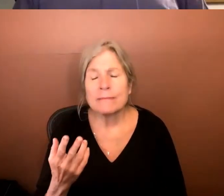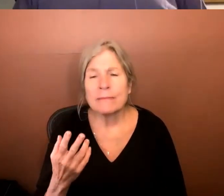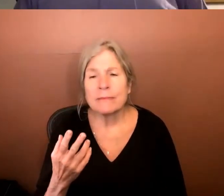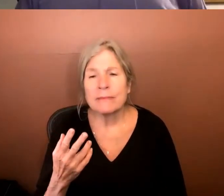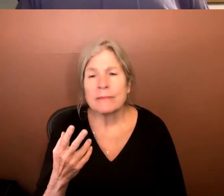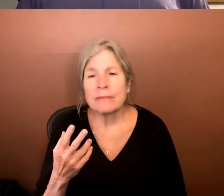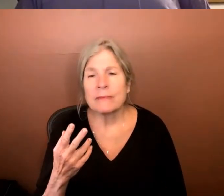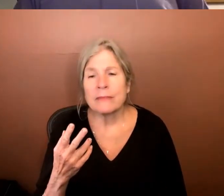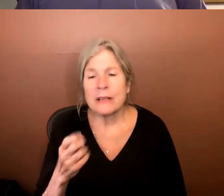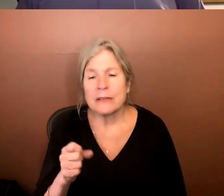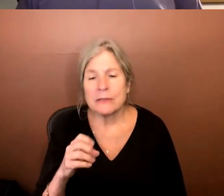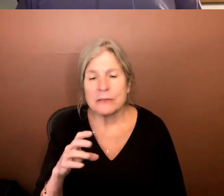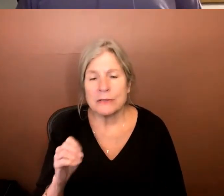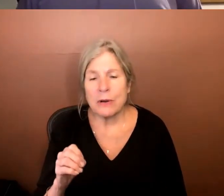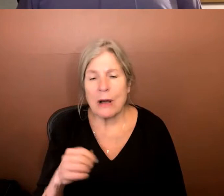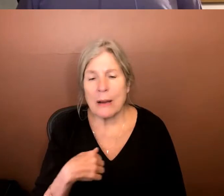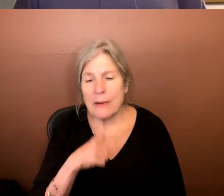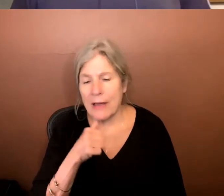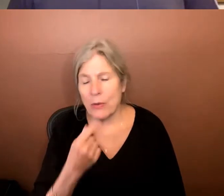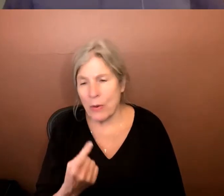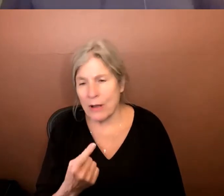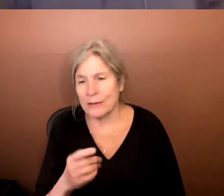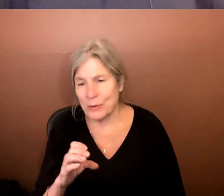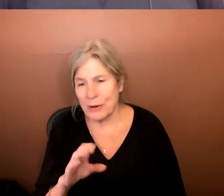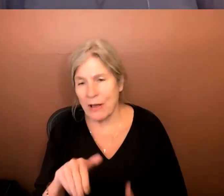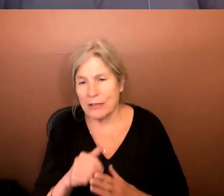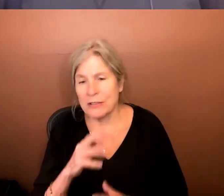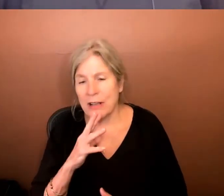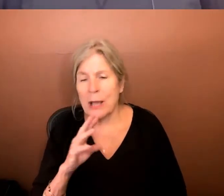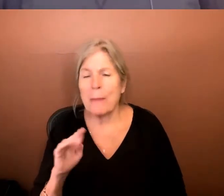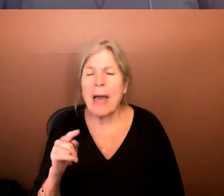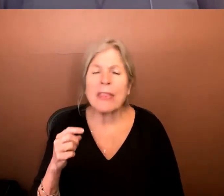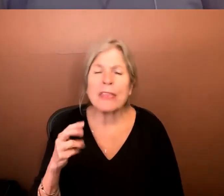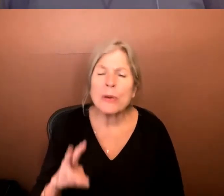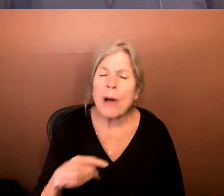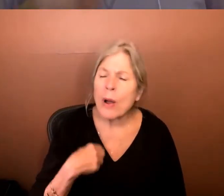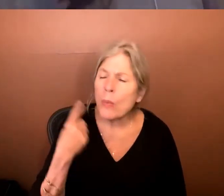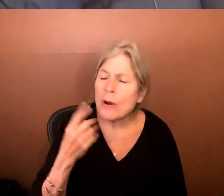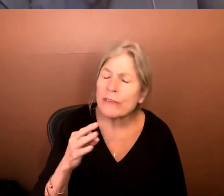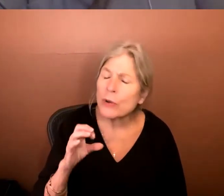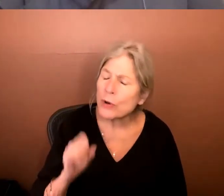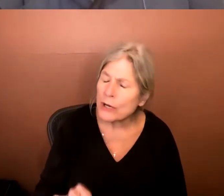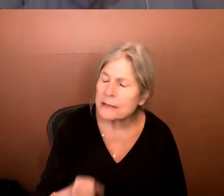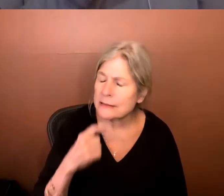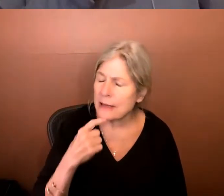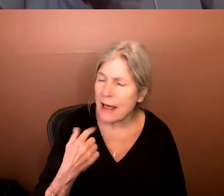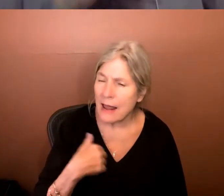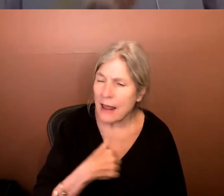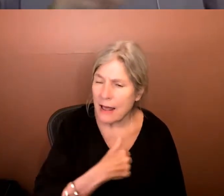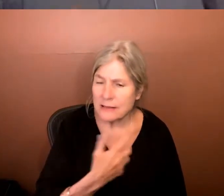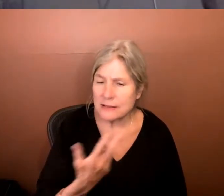And so that I'm not the one doing the talking. Matthew, I wonder if you could tell us